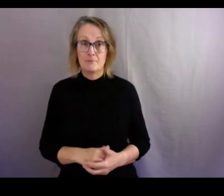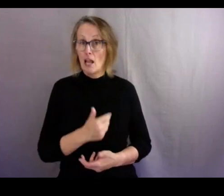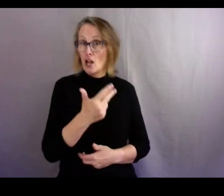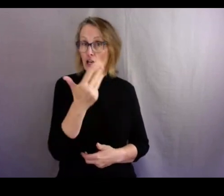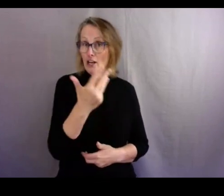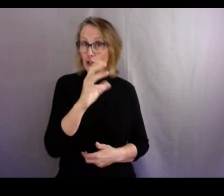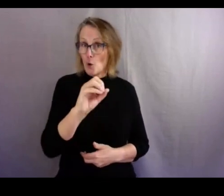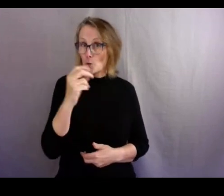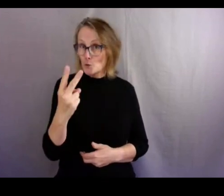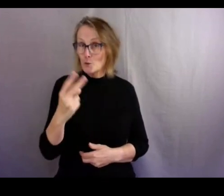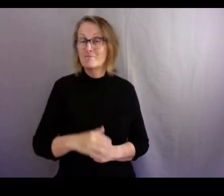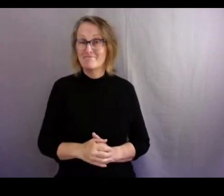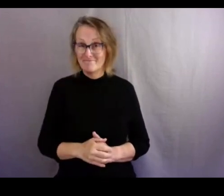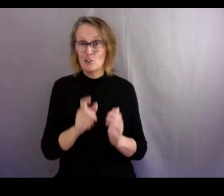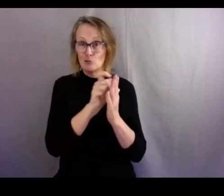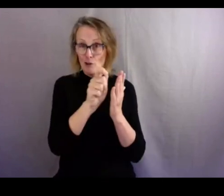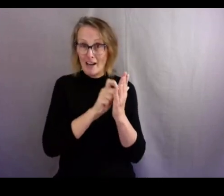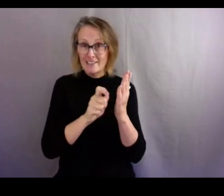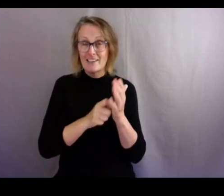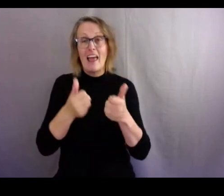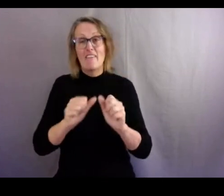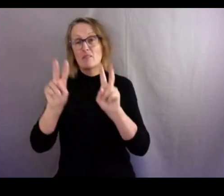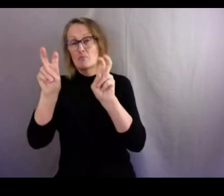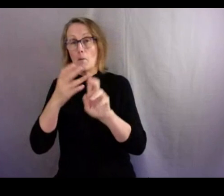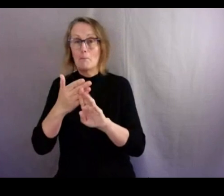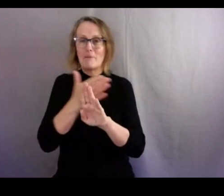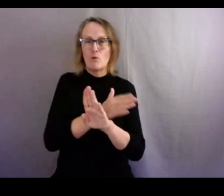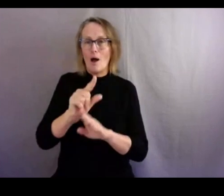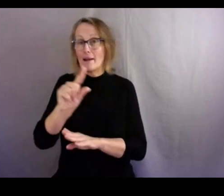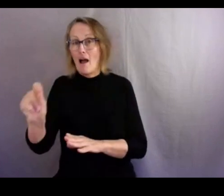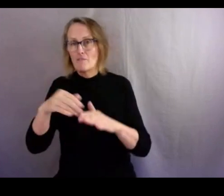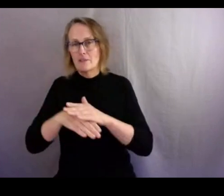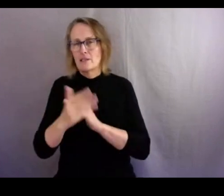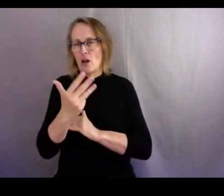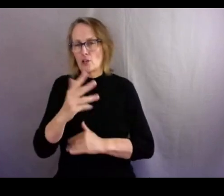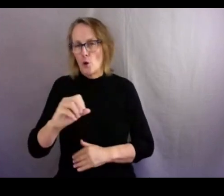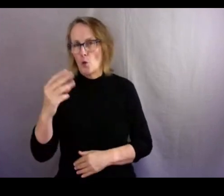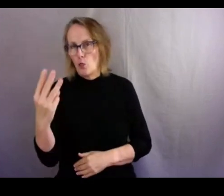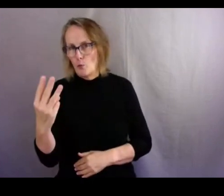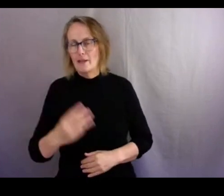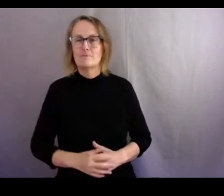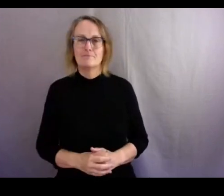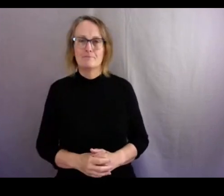and then "Before and After" in 1903. Paul Gauguin really writes as an author. It's not a hobby.